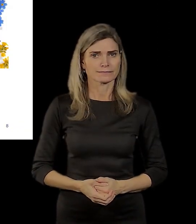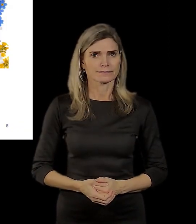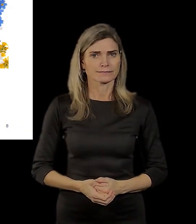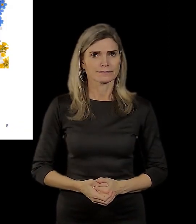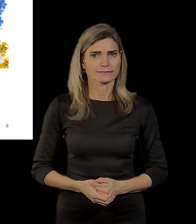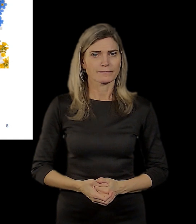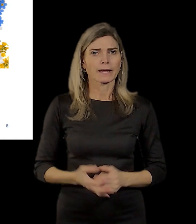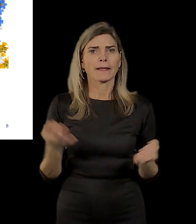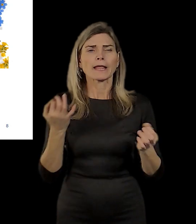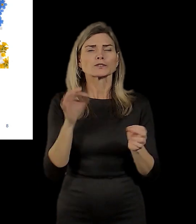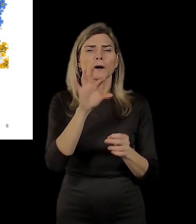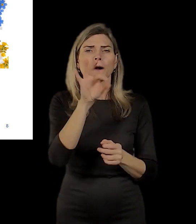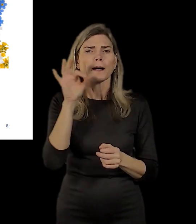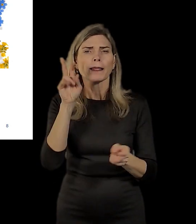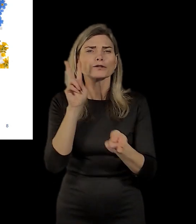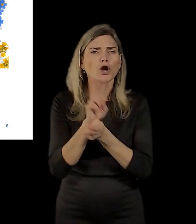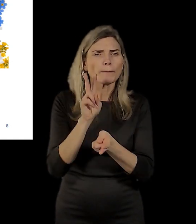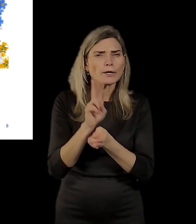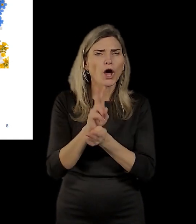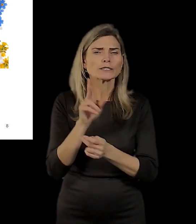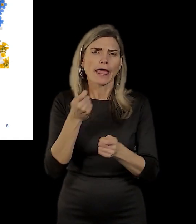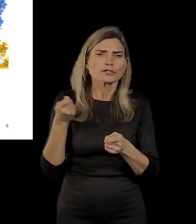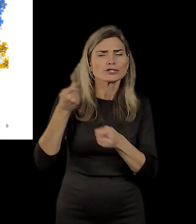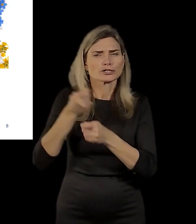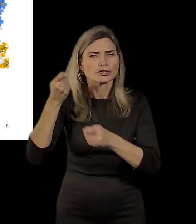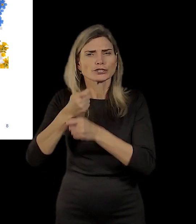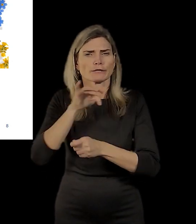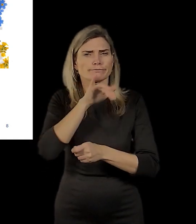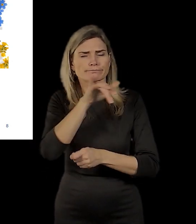lizard nests, beetle nests. It looks like little things, but a few scattered logs are enough for that...